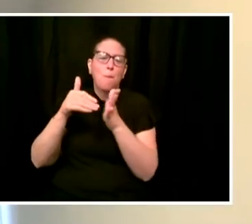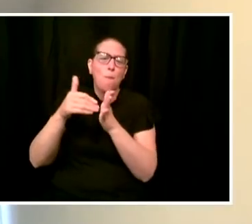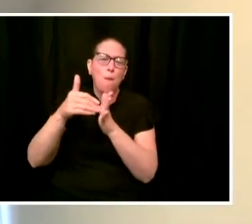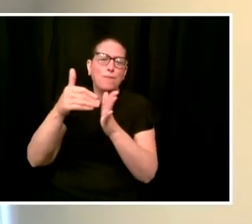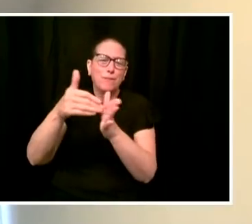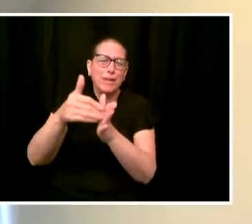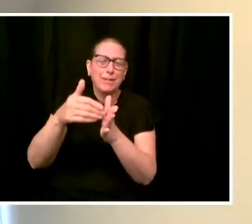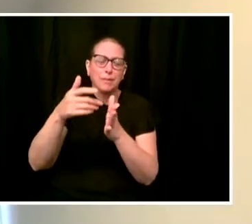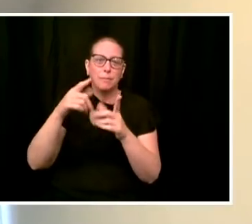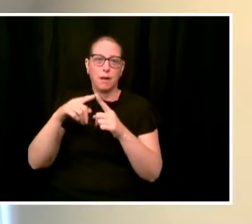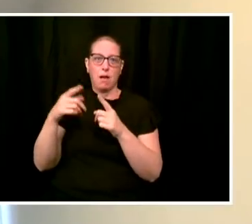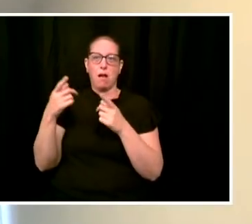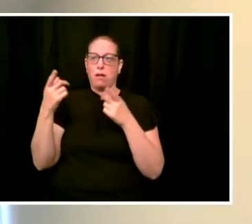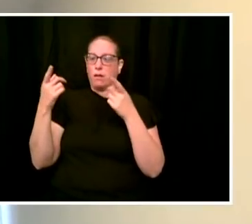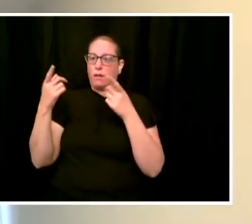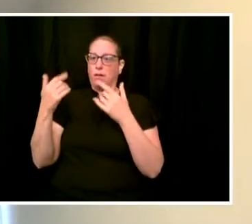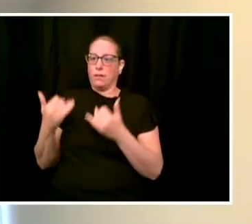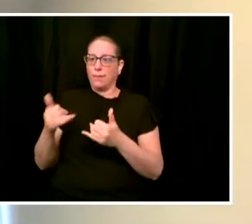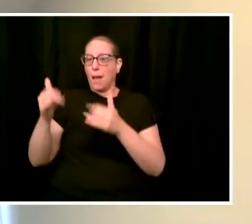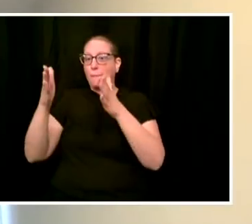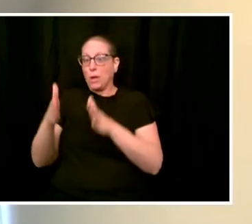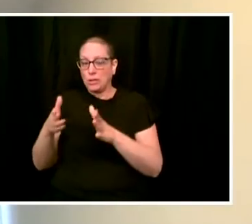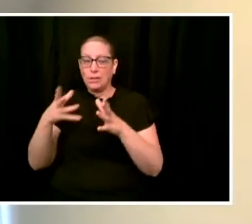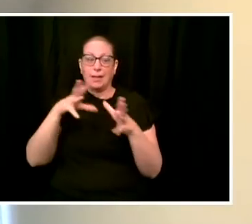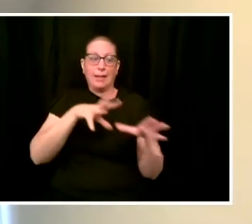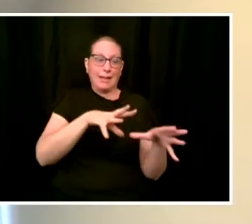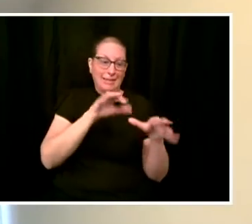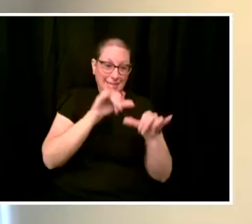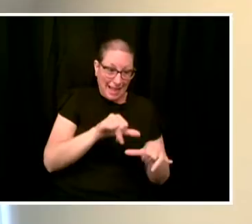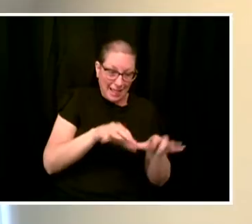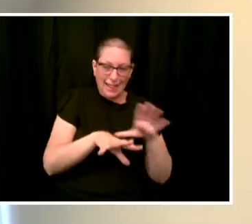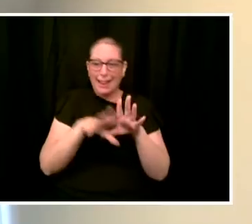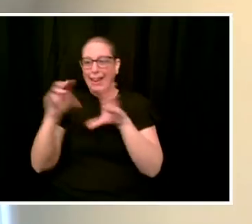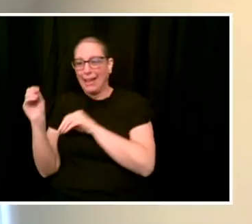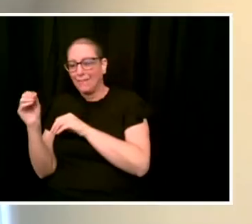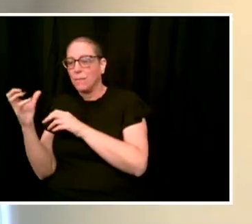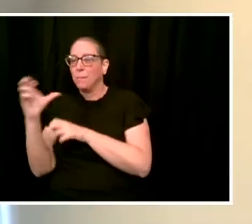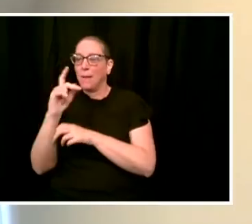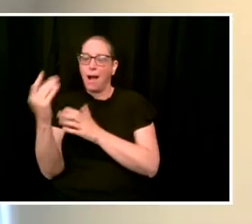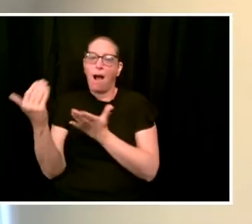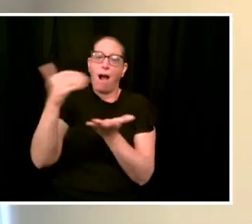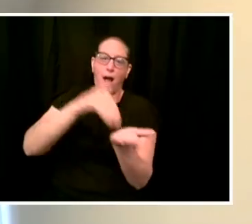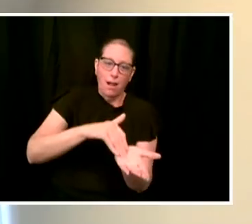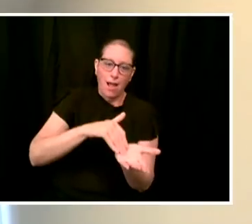THIS IS JUST THE START OF A SIX DAY